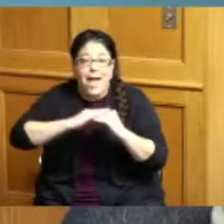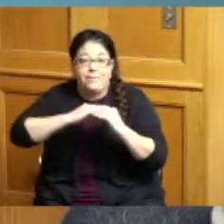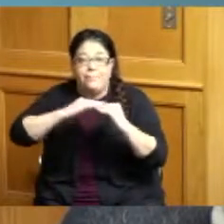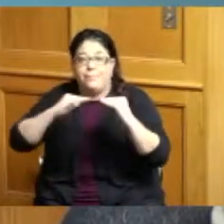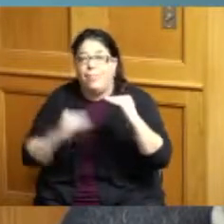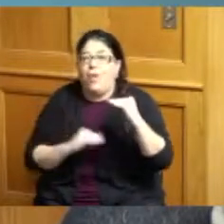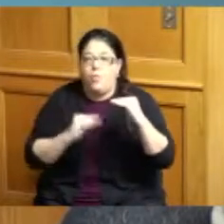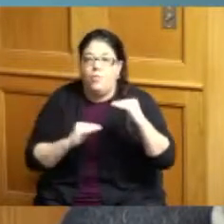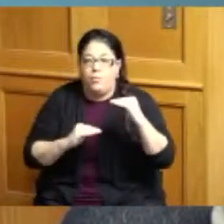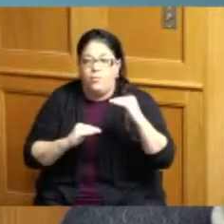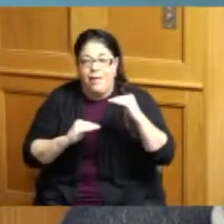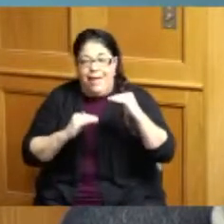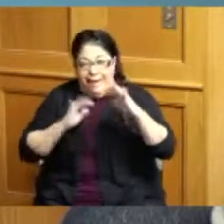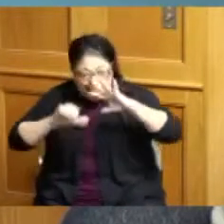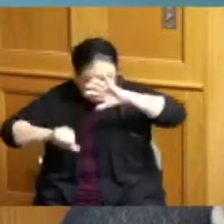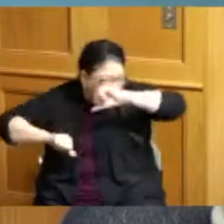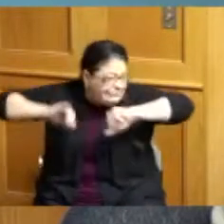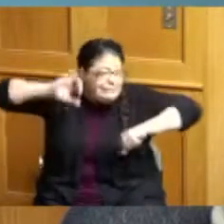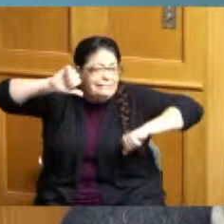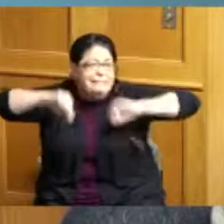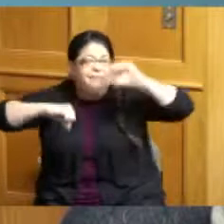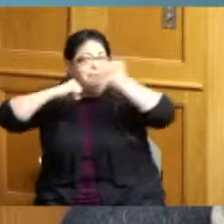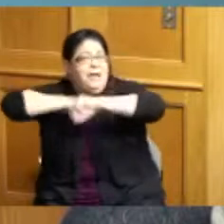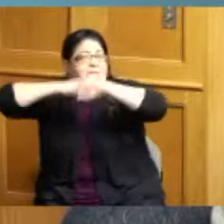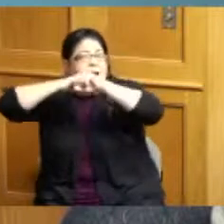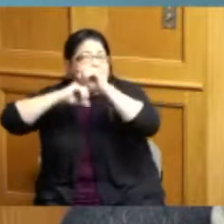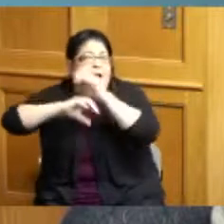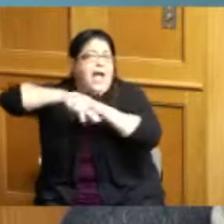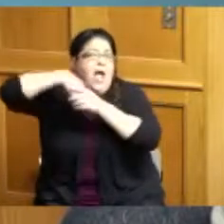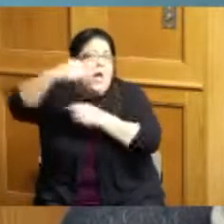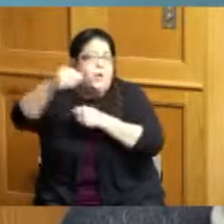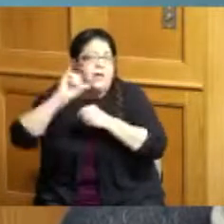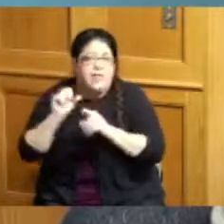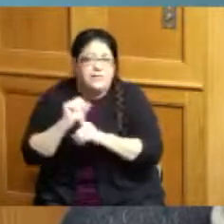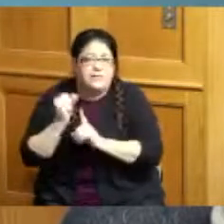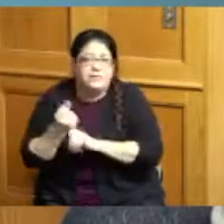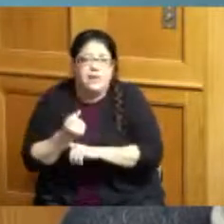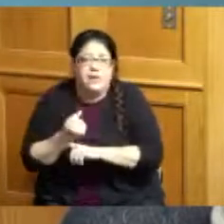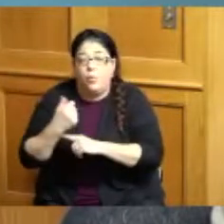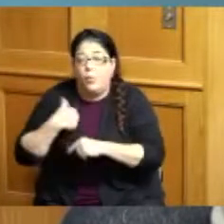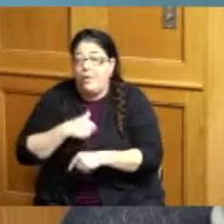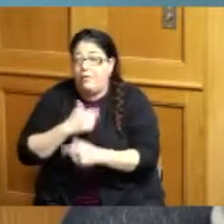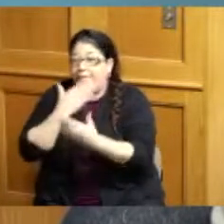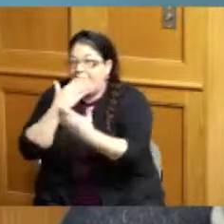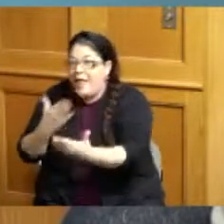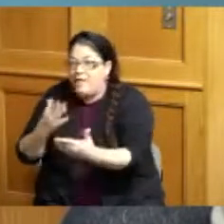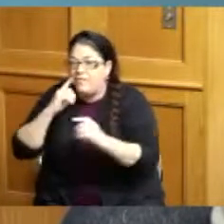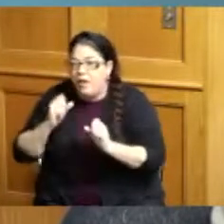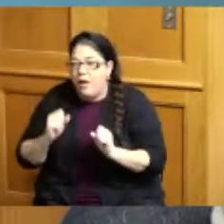and we're climbing out we're just so thankful for this opportunity to work here and we're so